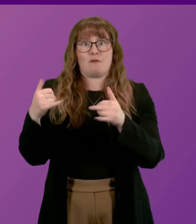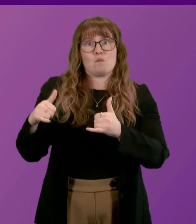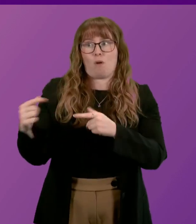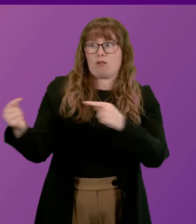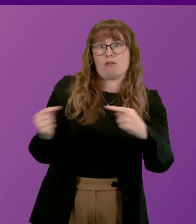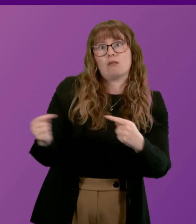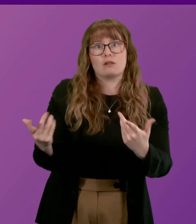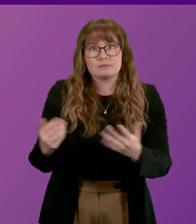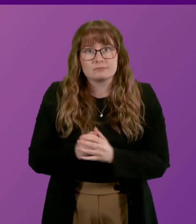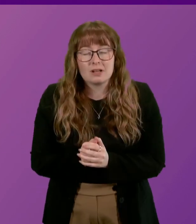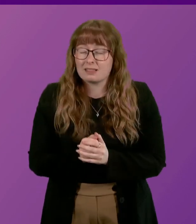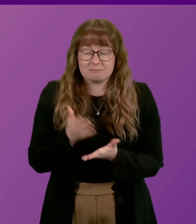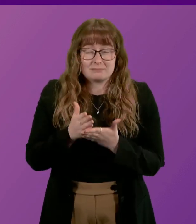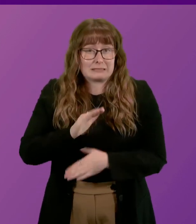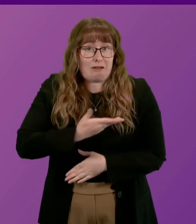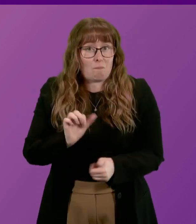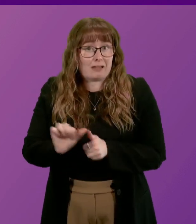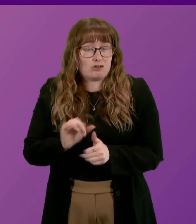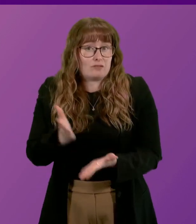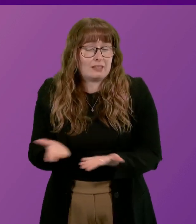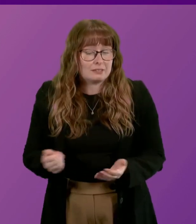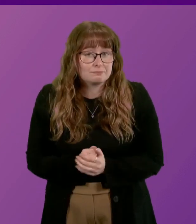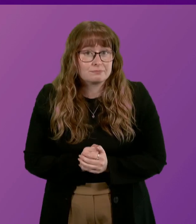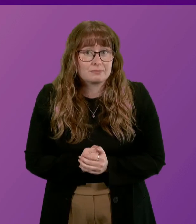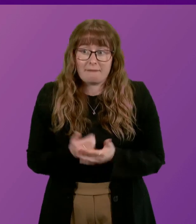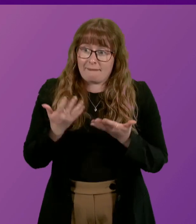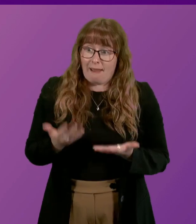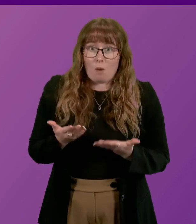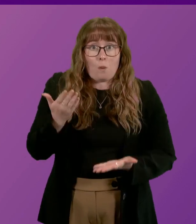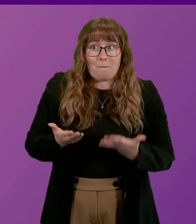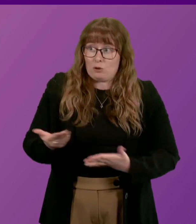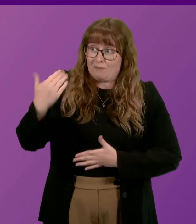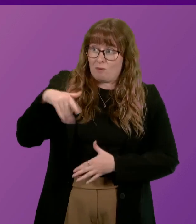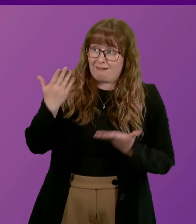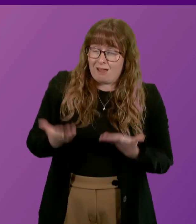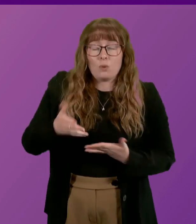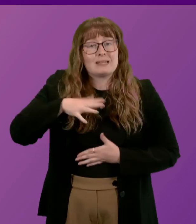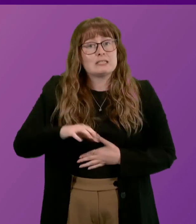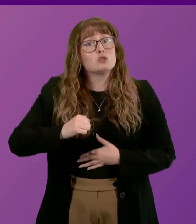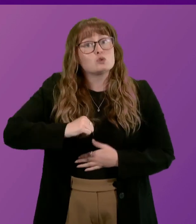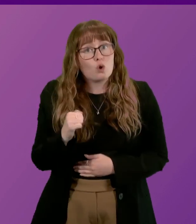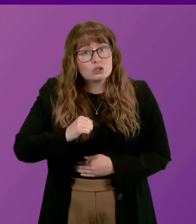they deserve much better. Now more than ever, the workforce needs the Scottish and United